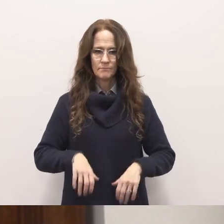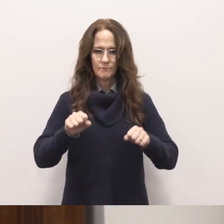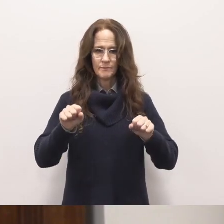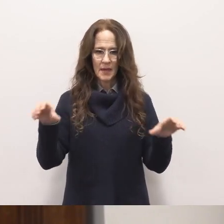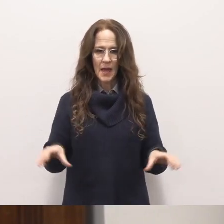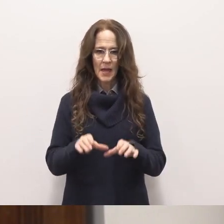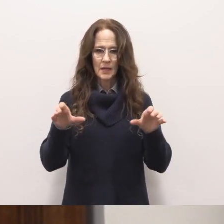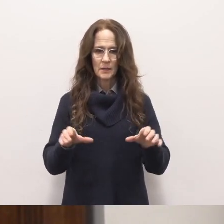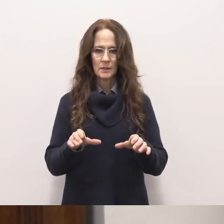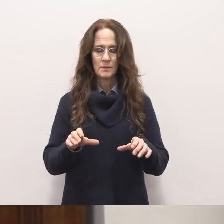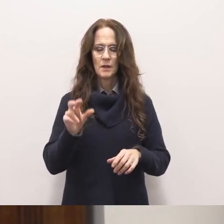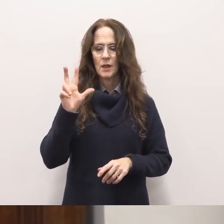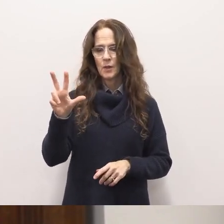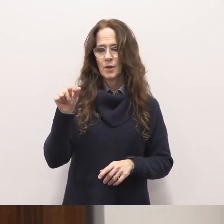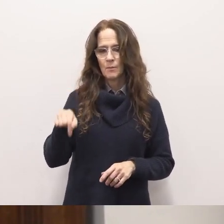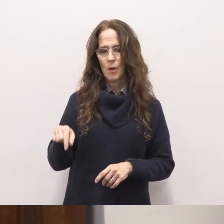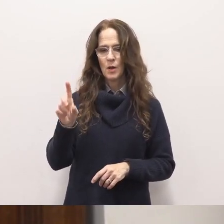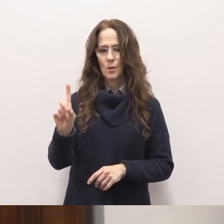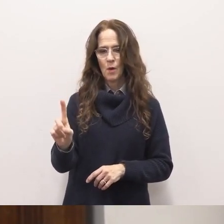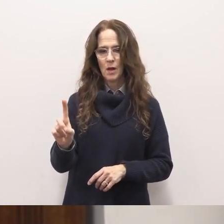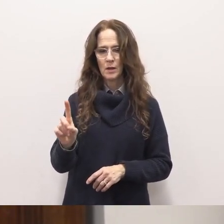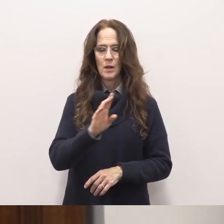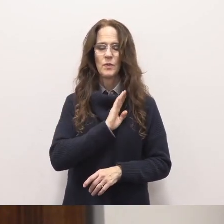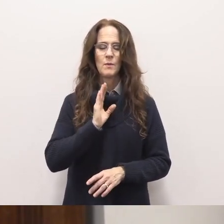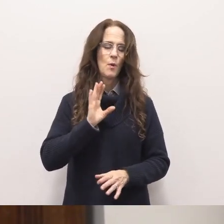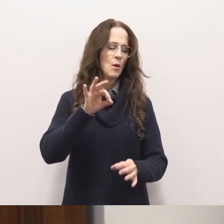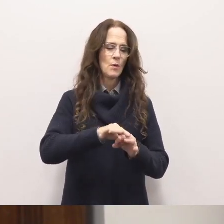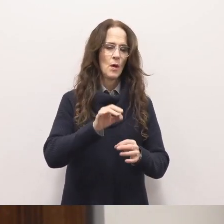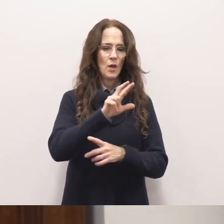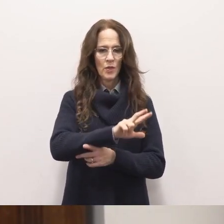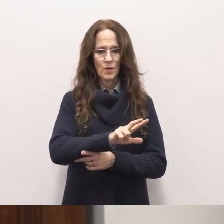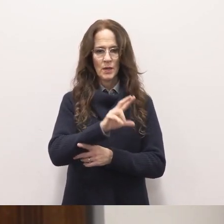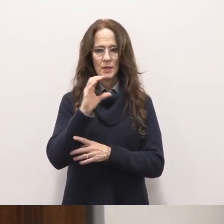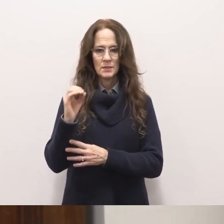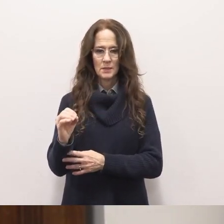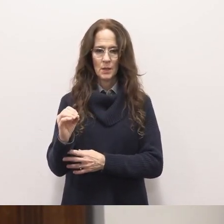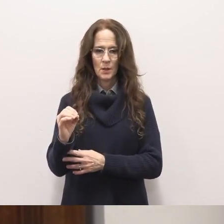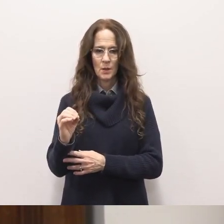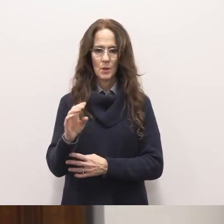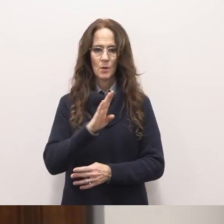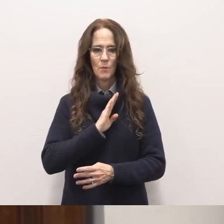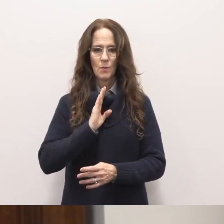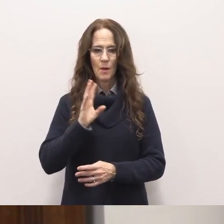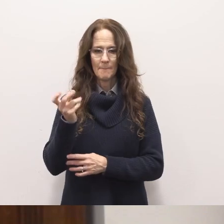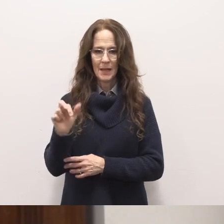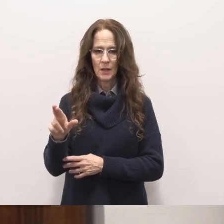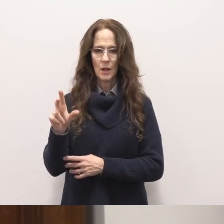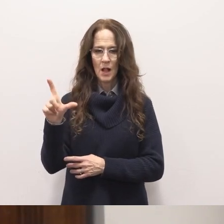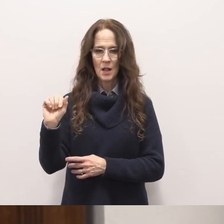On Item 3.1, the board voted 3-0 with board members Miller and López absent